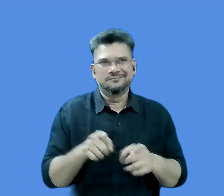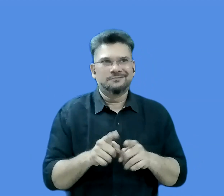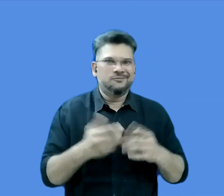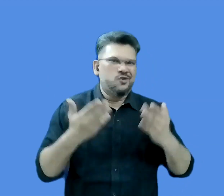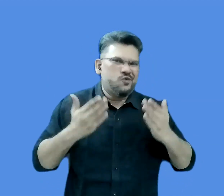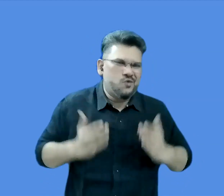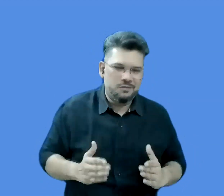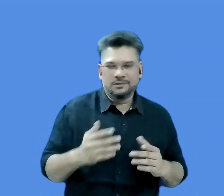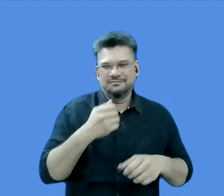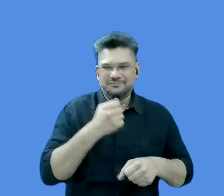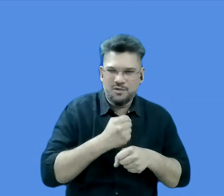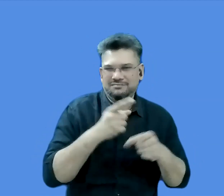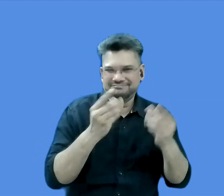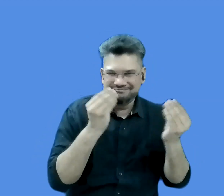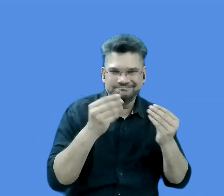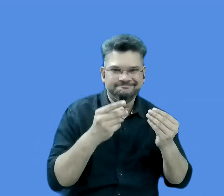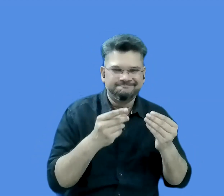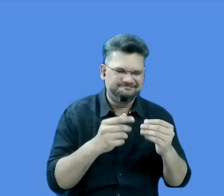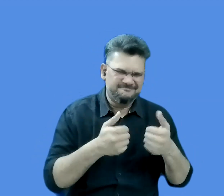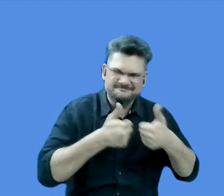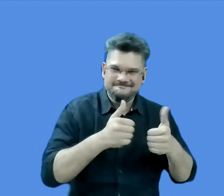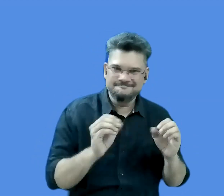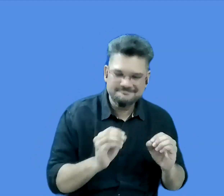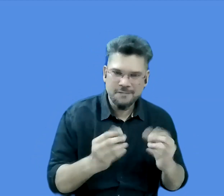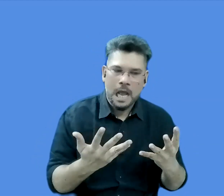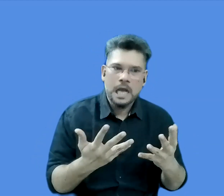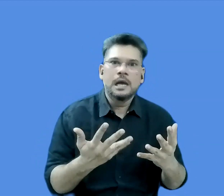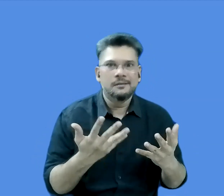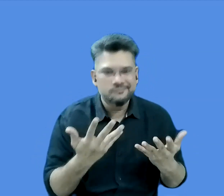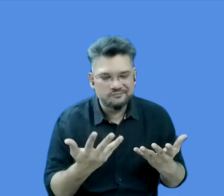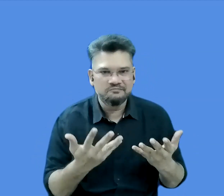found usually that when you have a consultation which unfortunately in